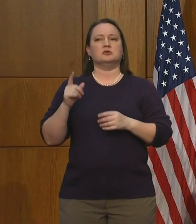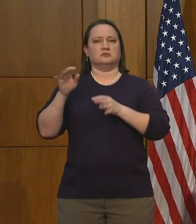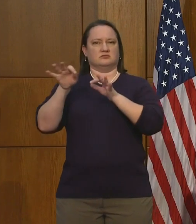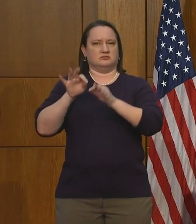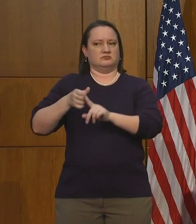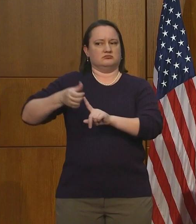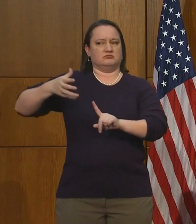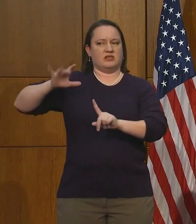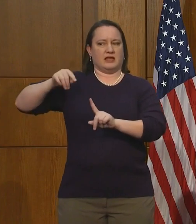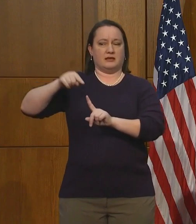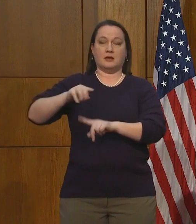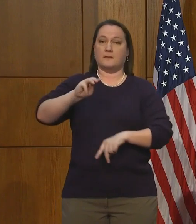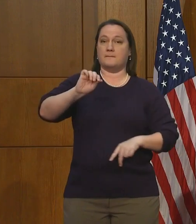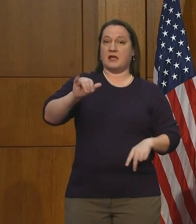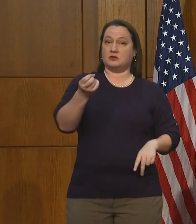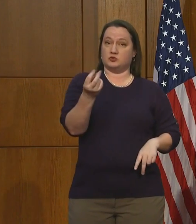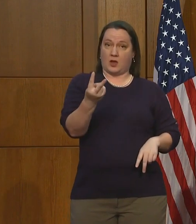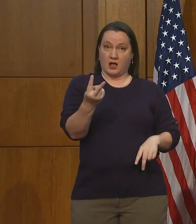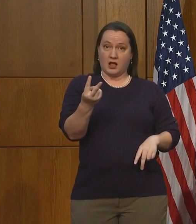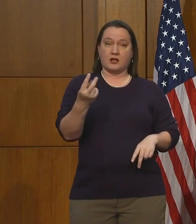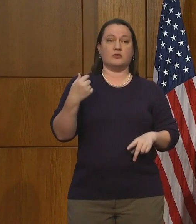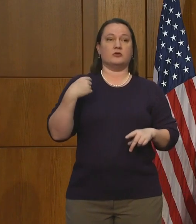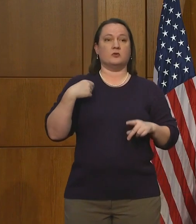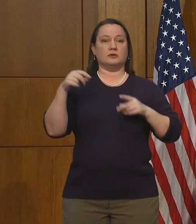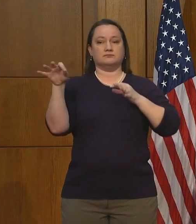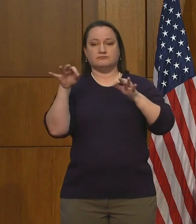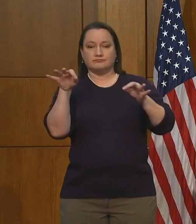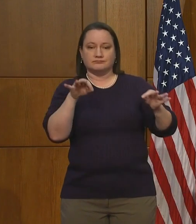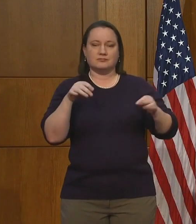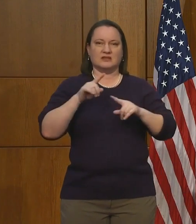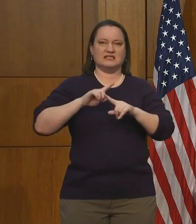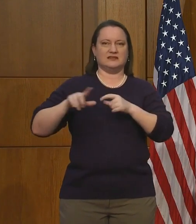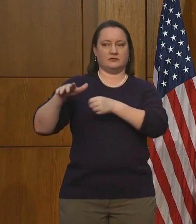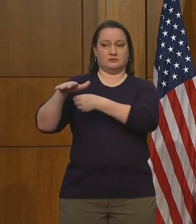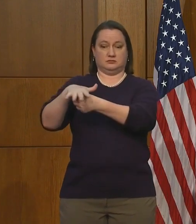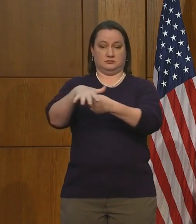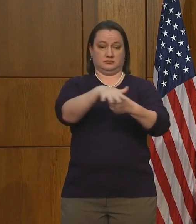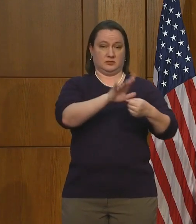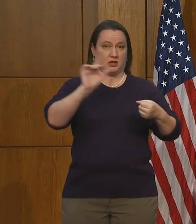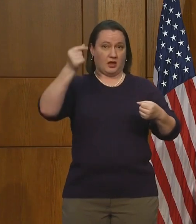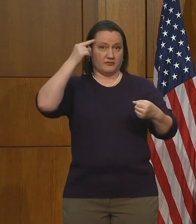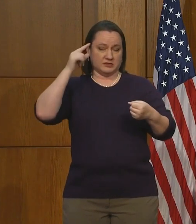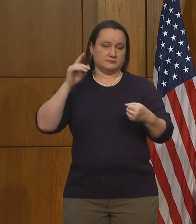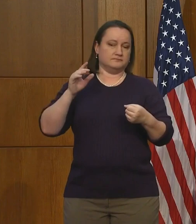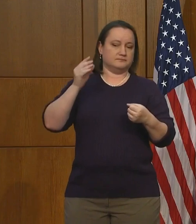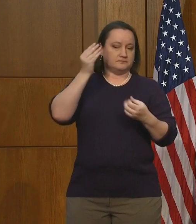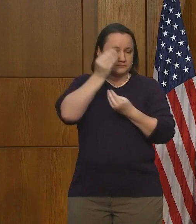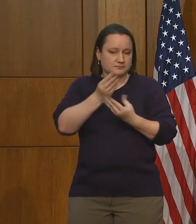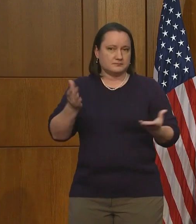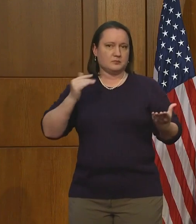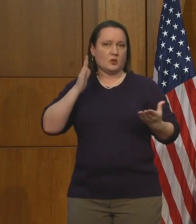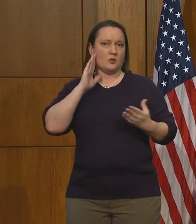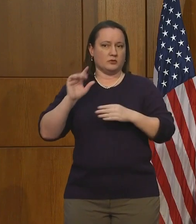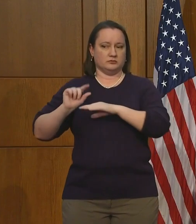FOR THE CARERS ACT. SO WE'VE HAD ACTIVITY AROUND THAT LIKE TO SHARE WITH YOU ON MAY THE TWELFTH WE ISSUED INSTRUCTIONS